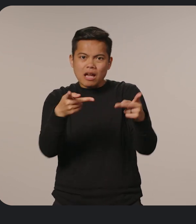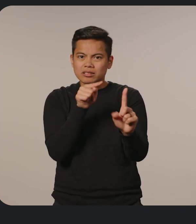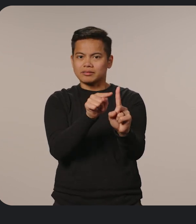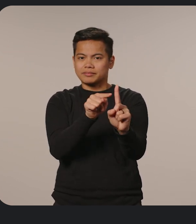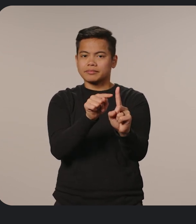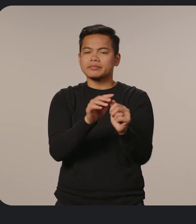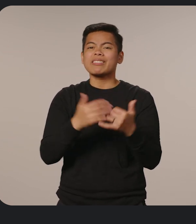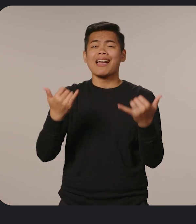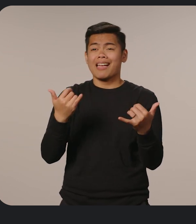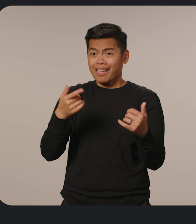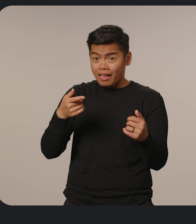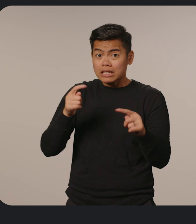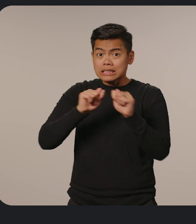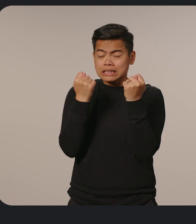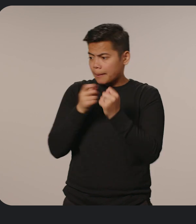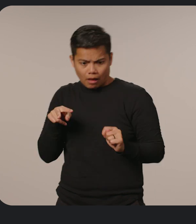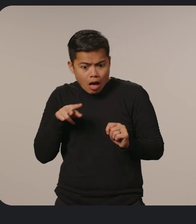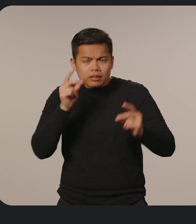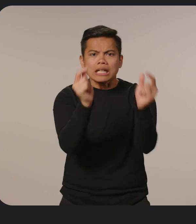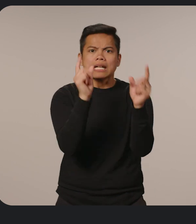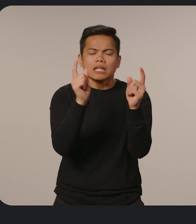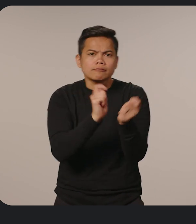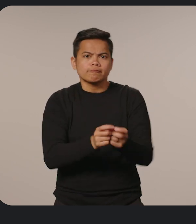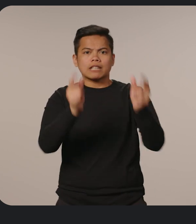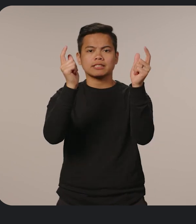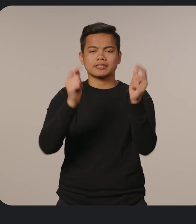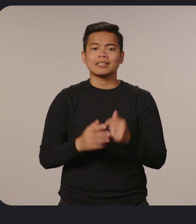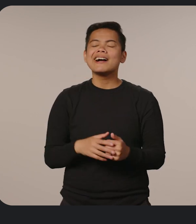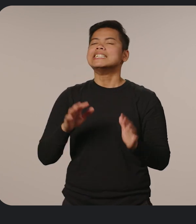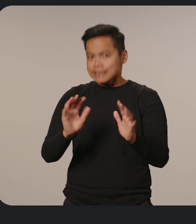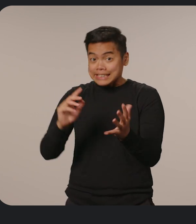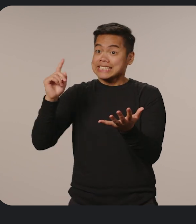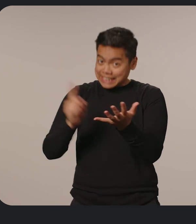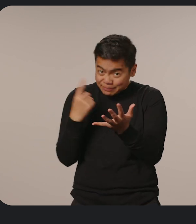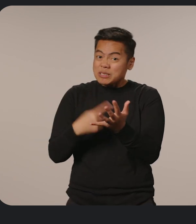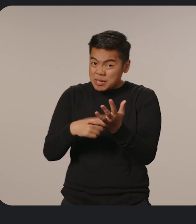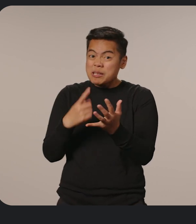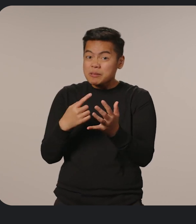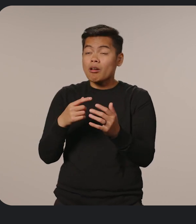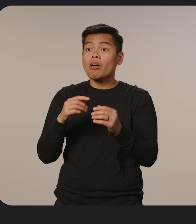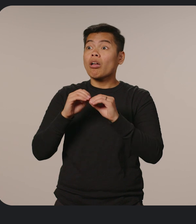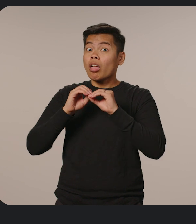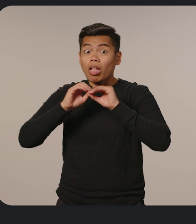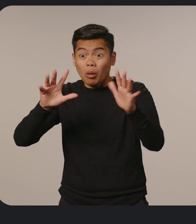place so the relevant teams know as fast as possible